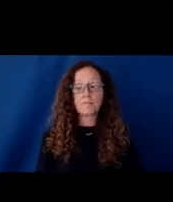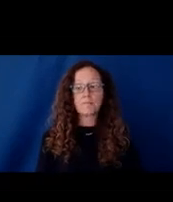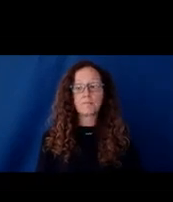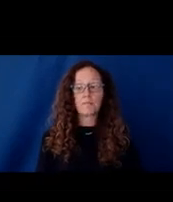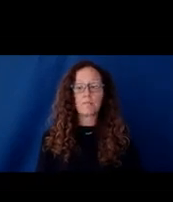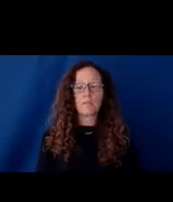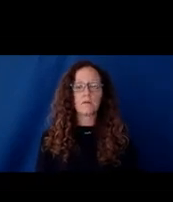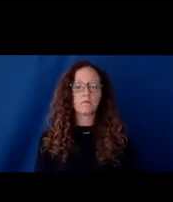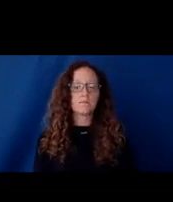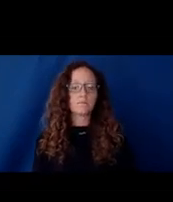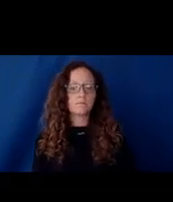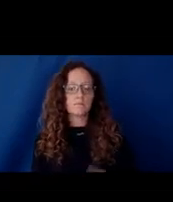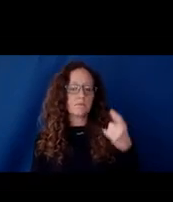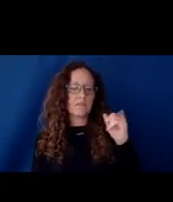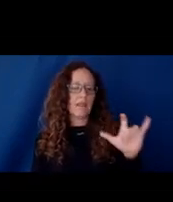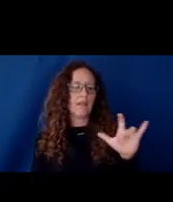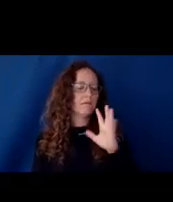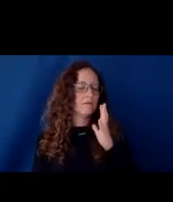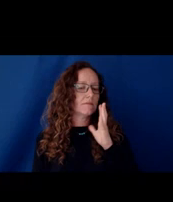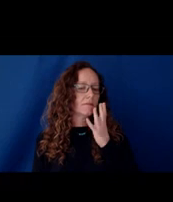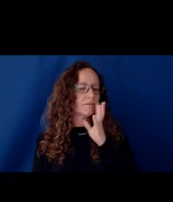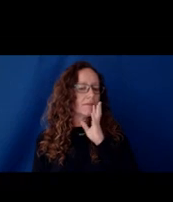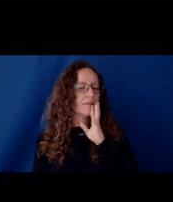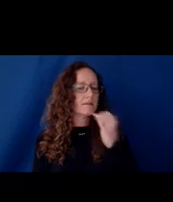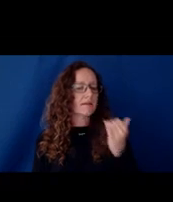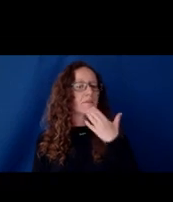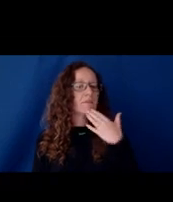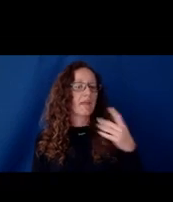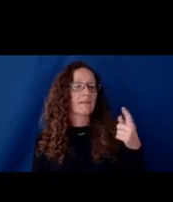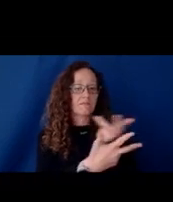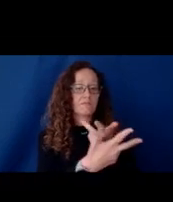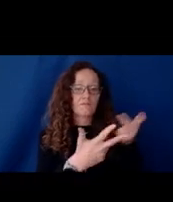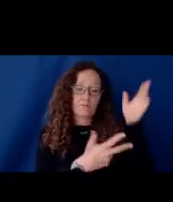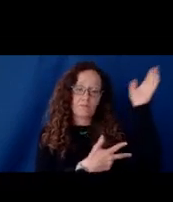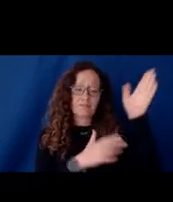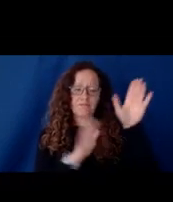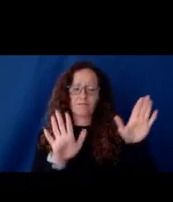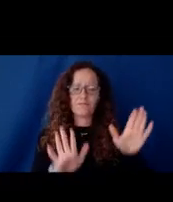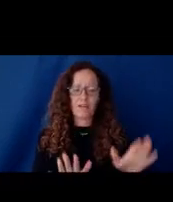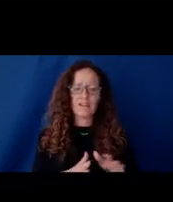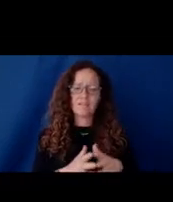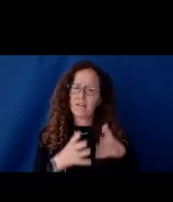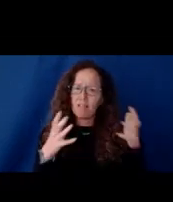Thanks Kim and Mike and Rish. Great, great presentation, a lot of information there.